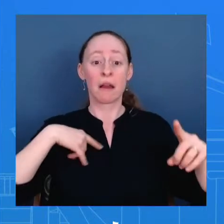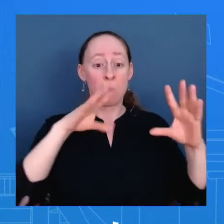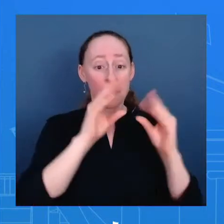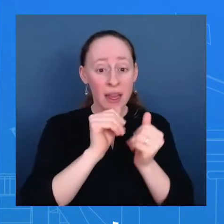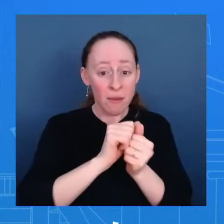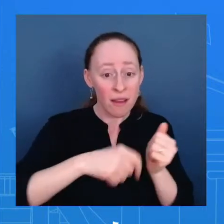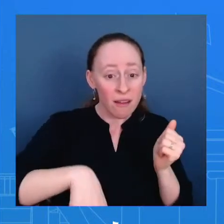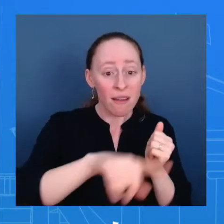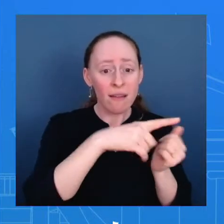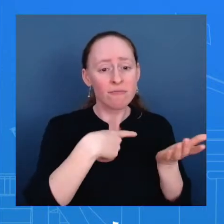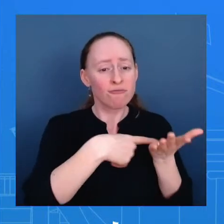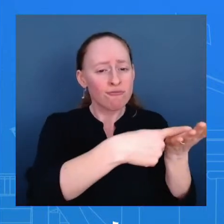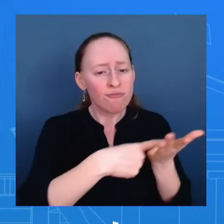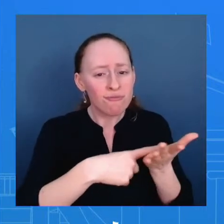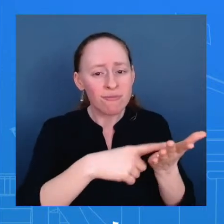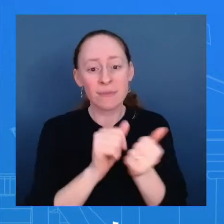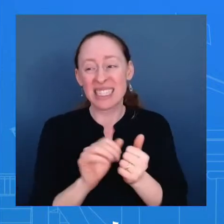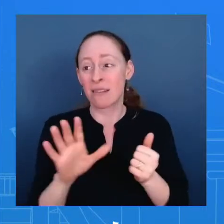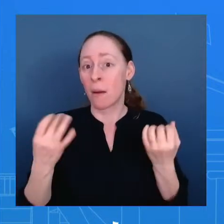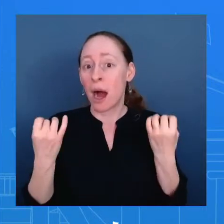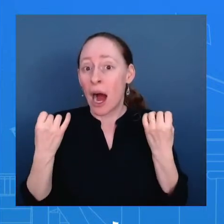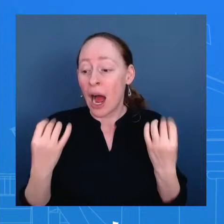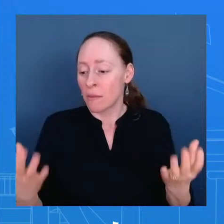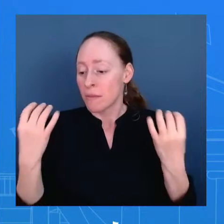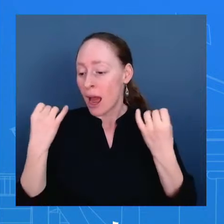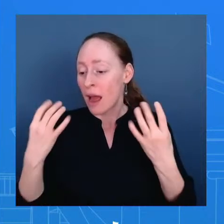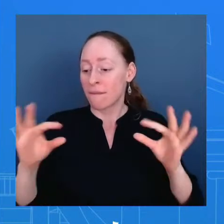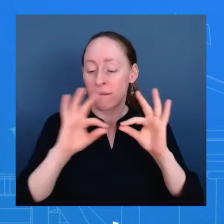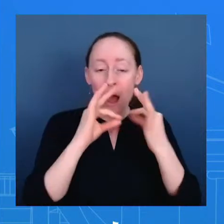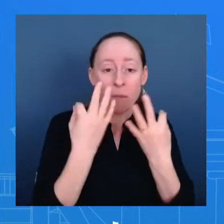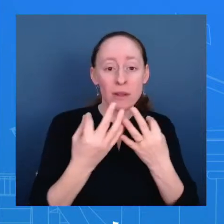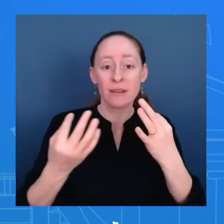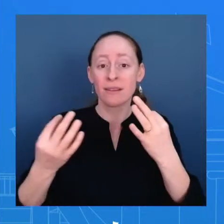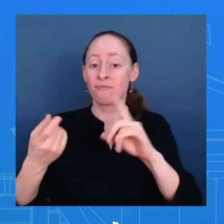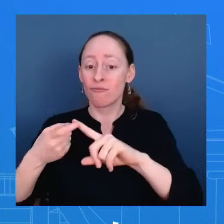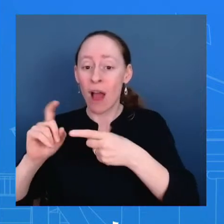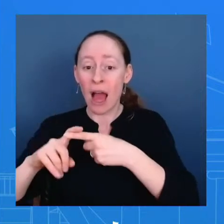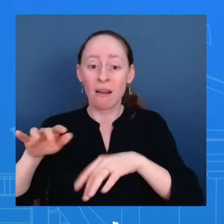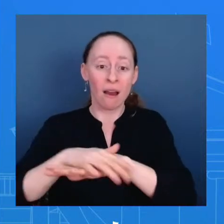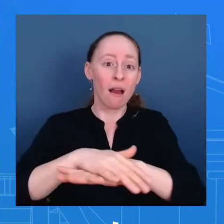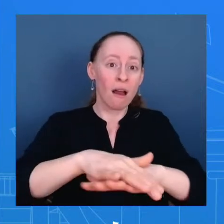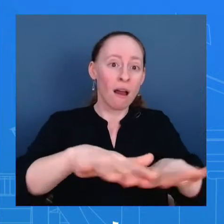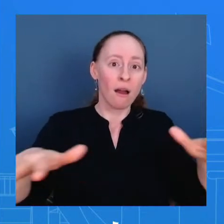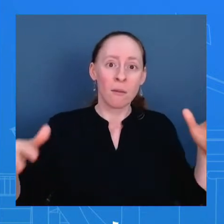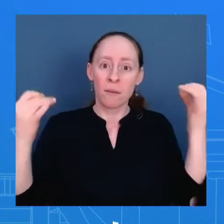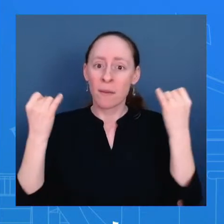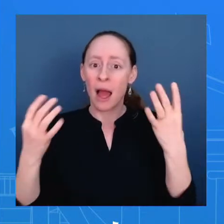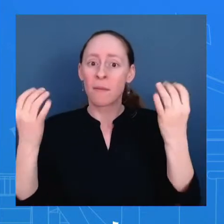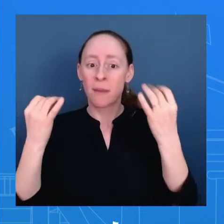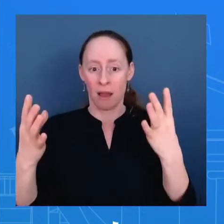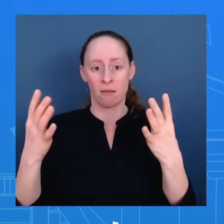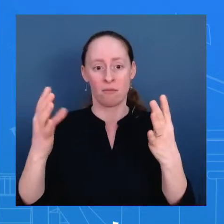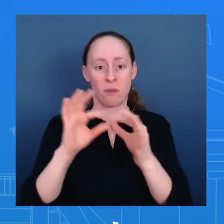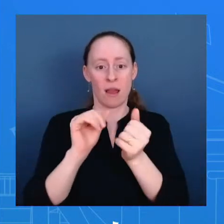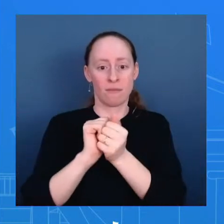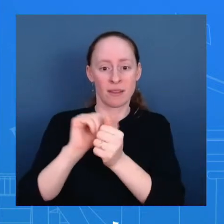and dozens of folk with just about -- about this speech over the last several days, people have different thoughts about what they might want to hear.